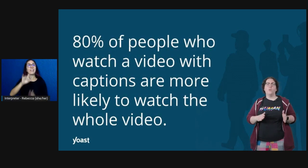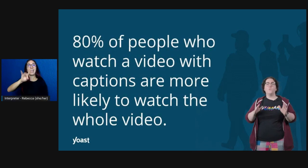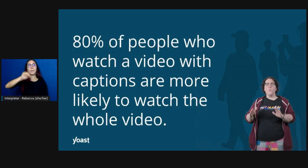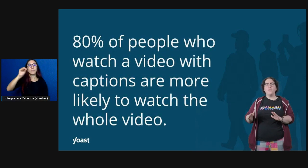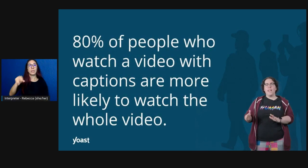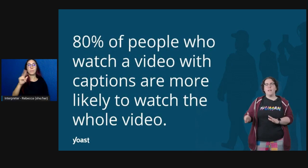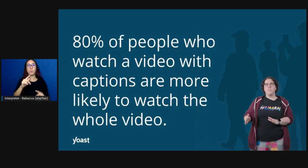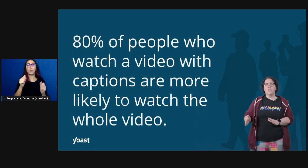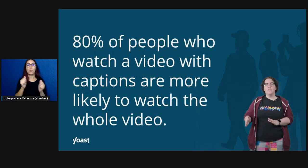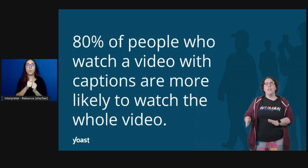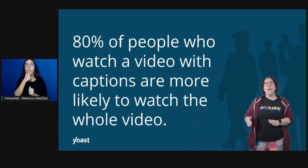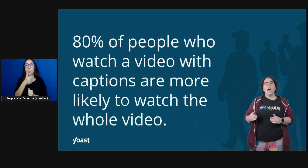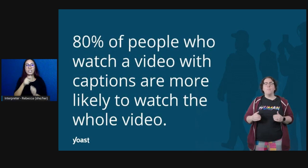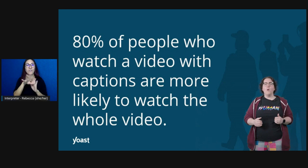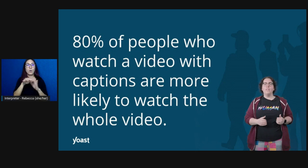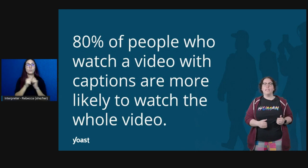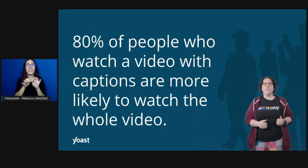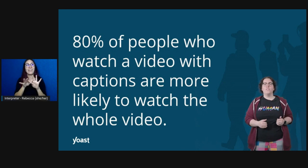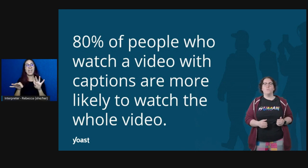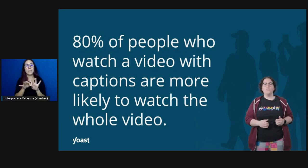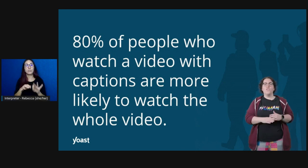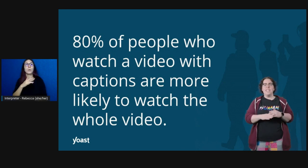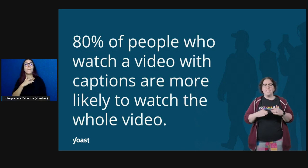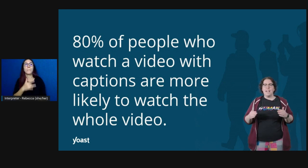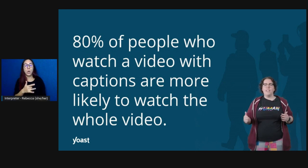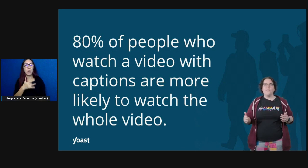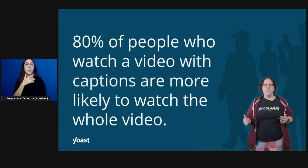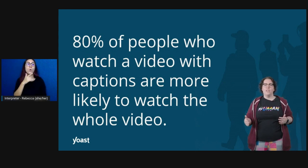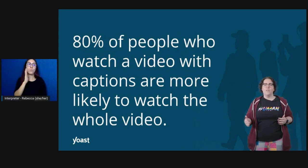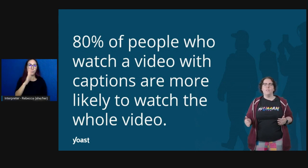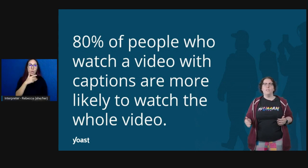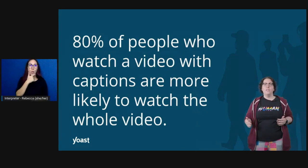with captions are more likely to watch the entire video.